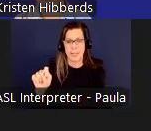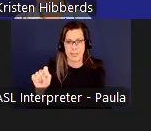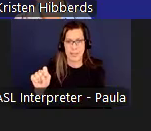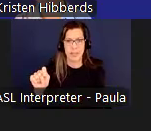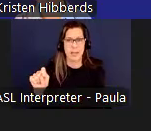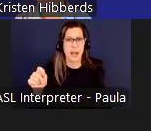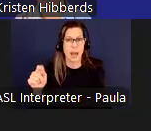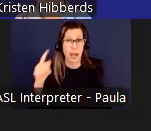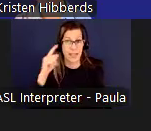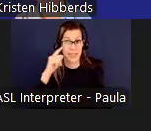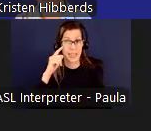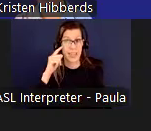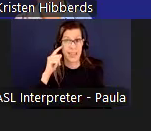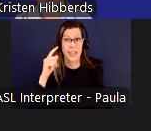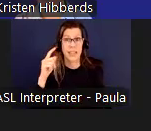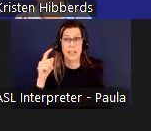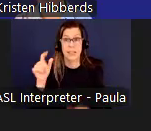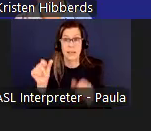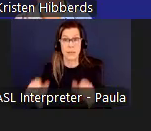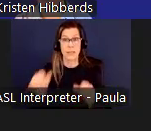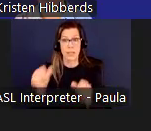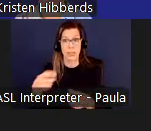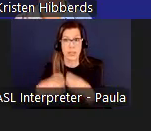there are it, it's potentially problematic because